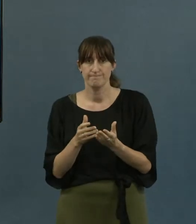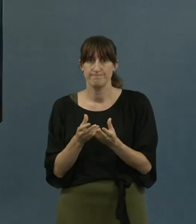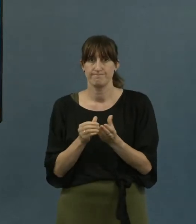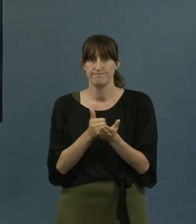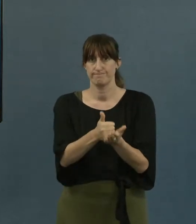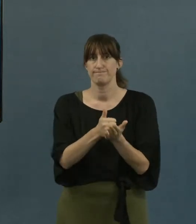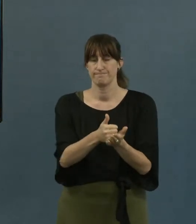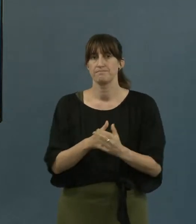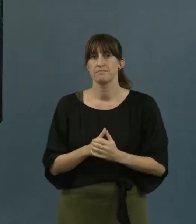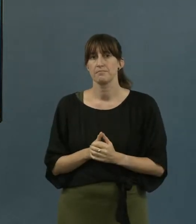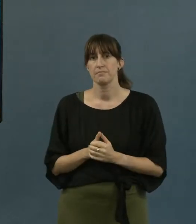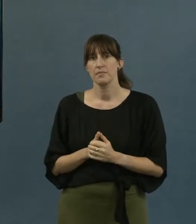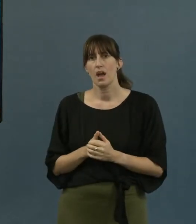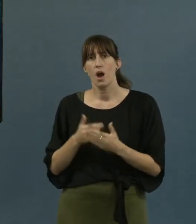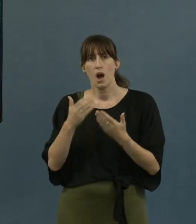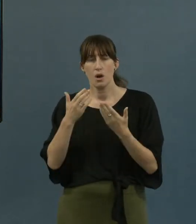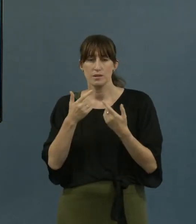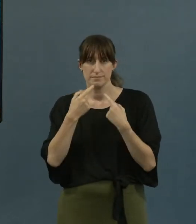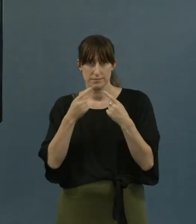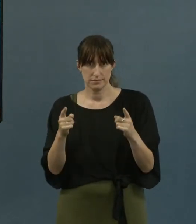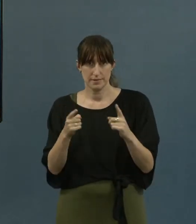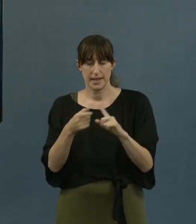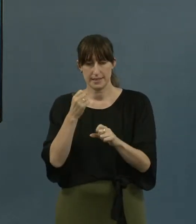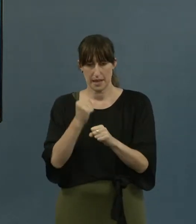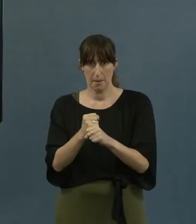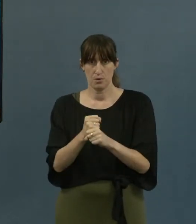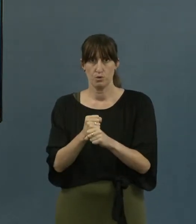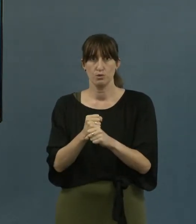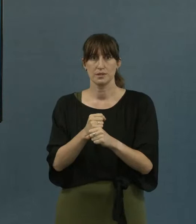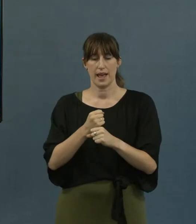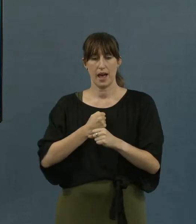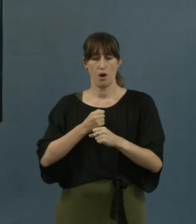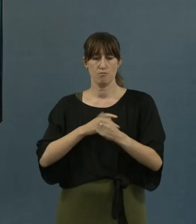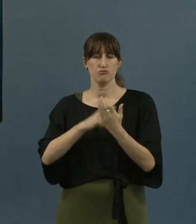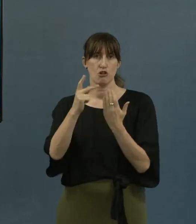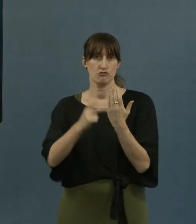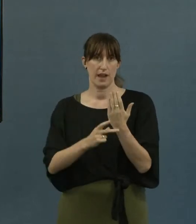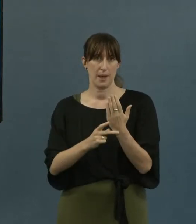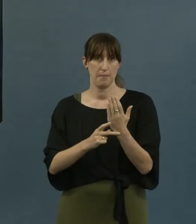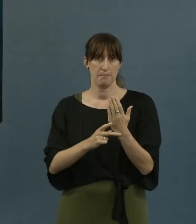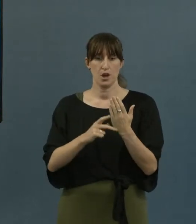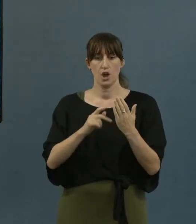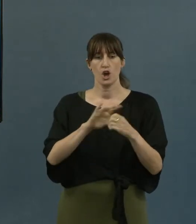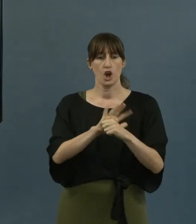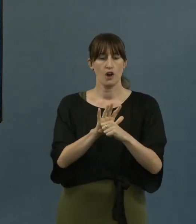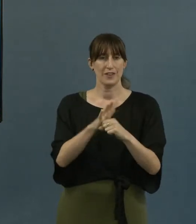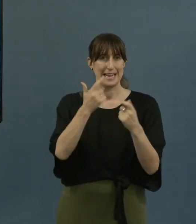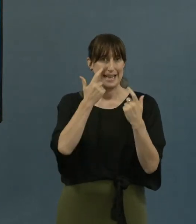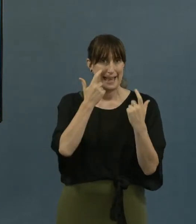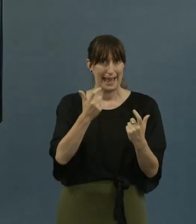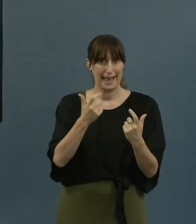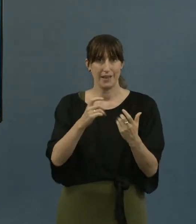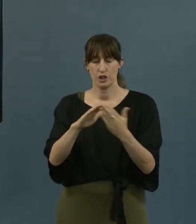to your needs. Just a couple of examples of where our COVID Care in the Community program